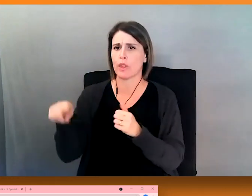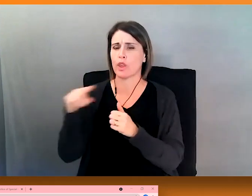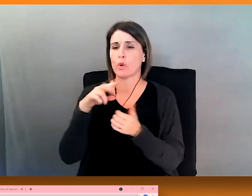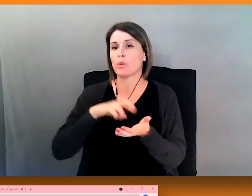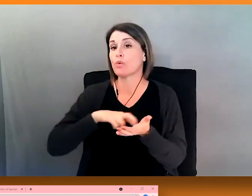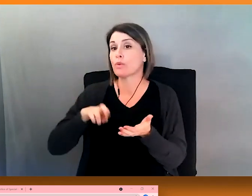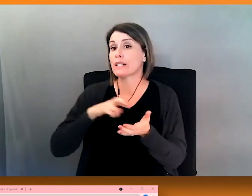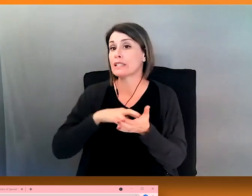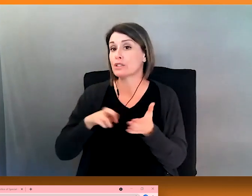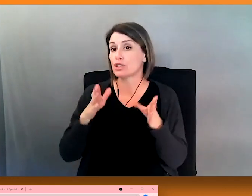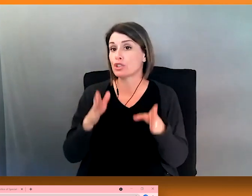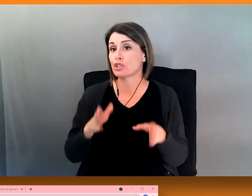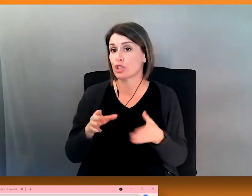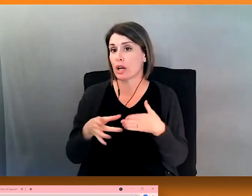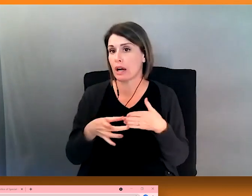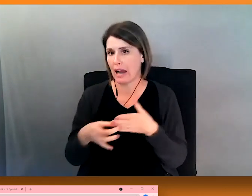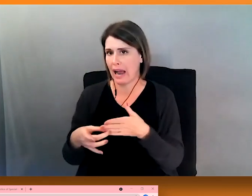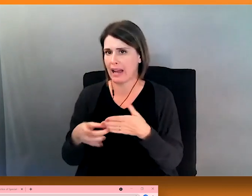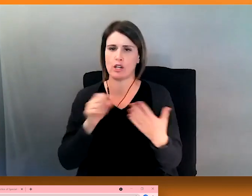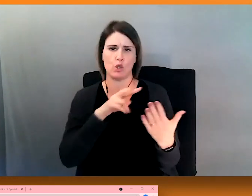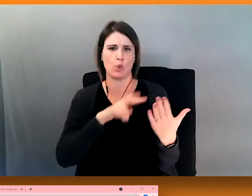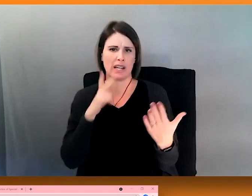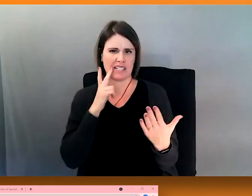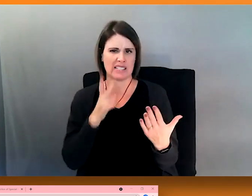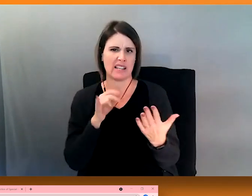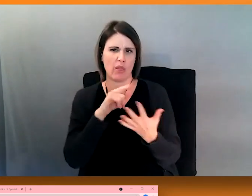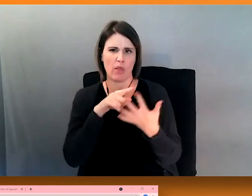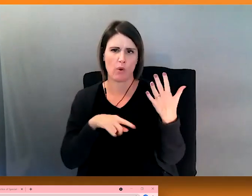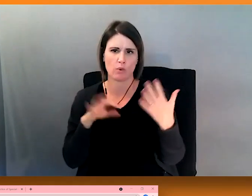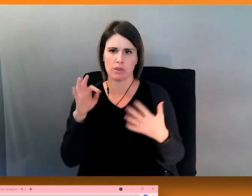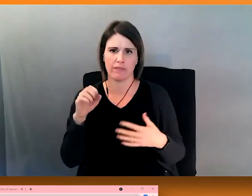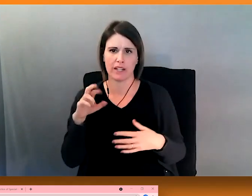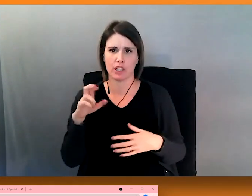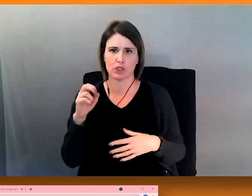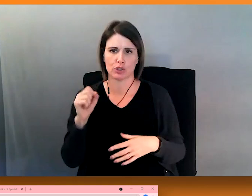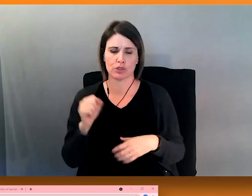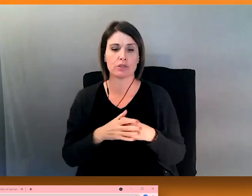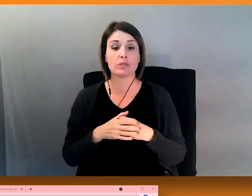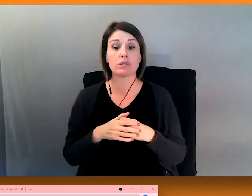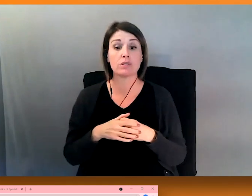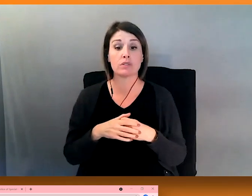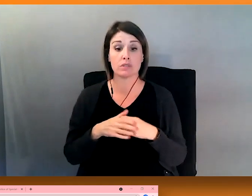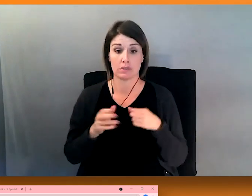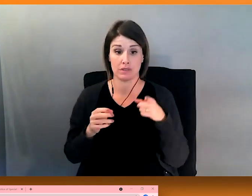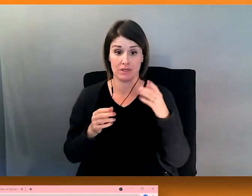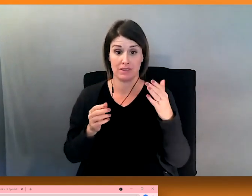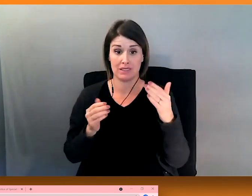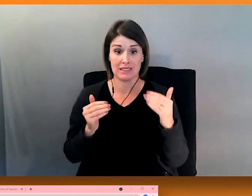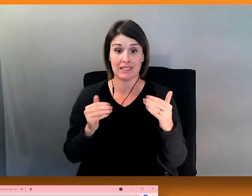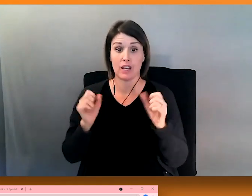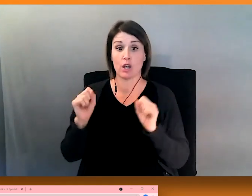such as there's sharing a grant, where, again I mentioned, there's a whole section on sharing a grant